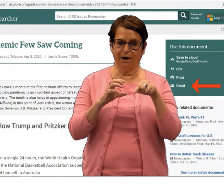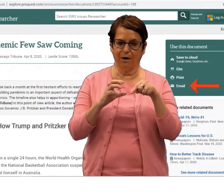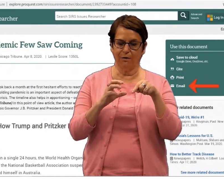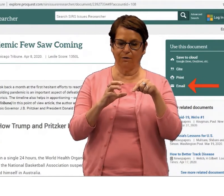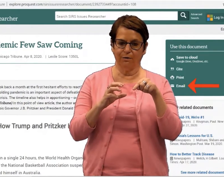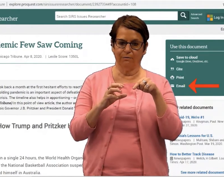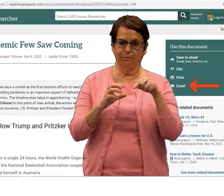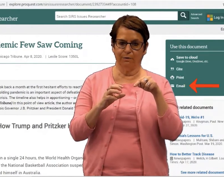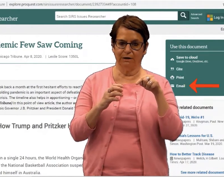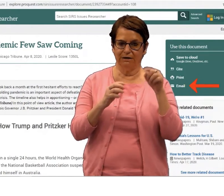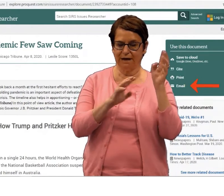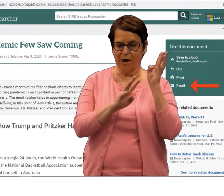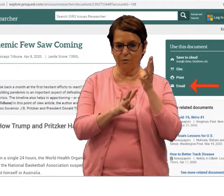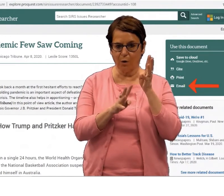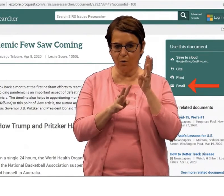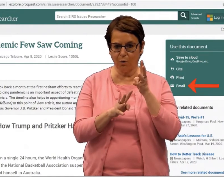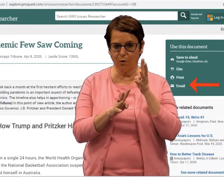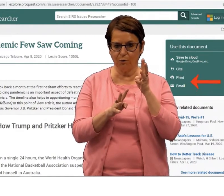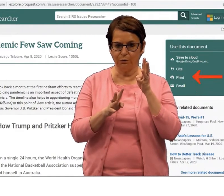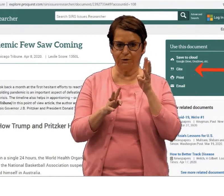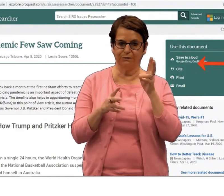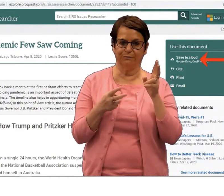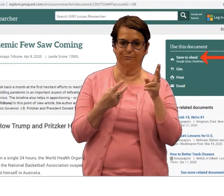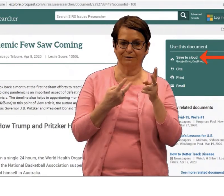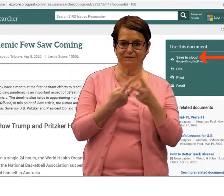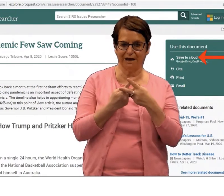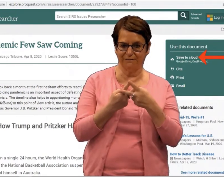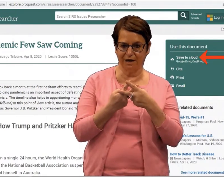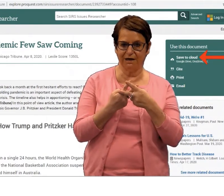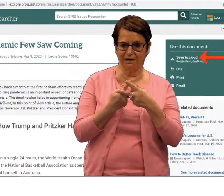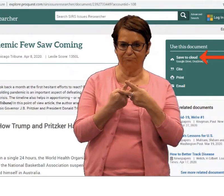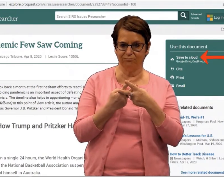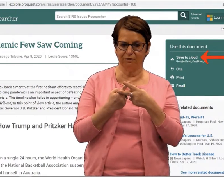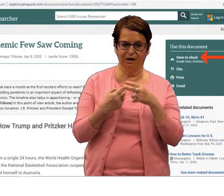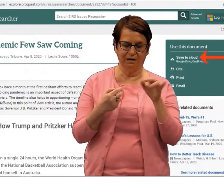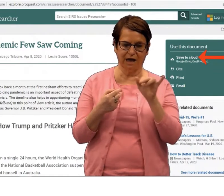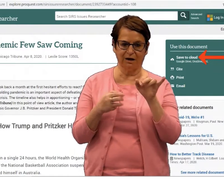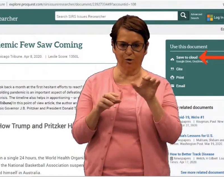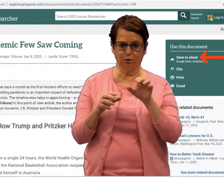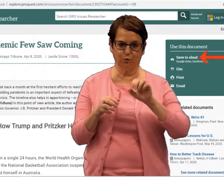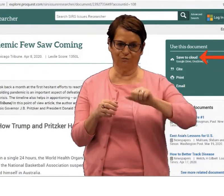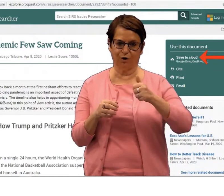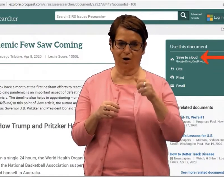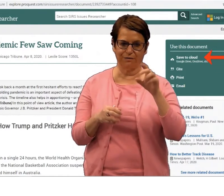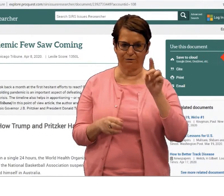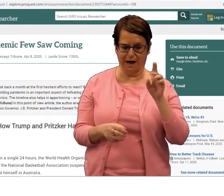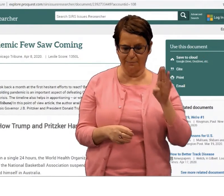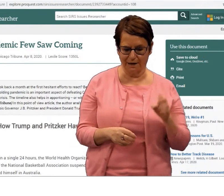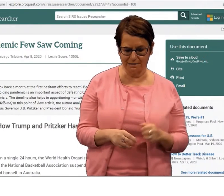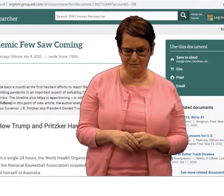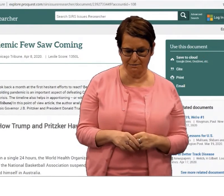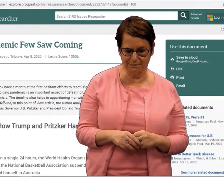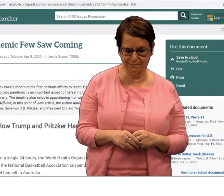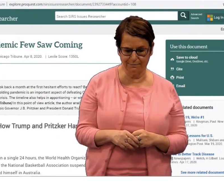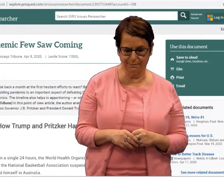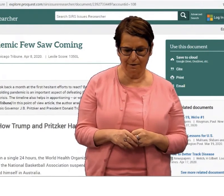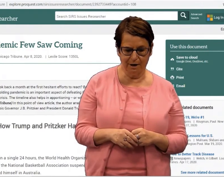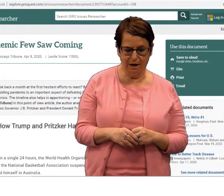And you can email it and download it, just like you can do for the other databases.